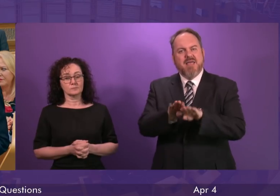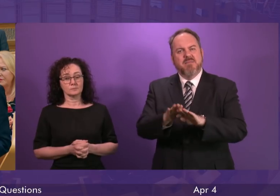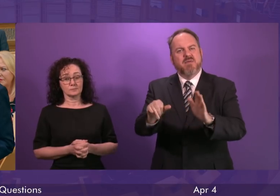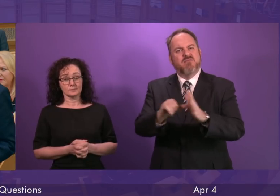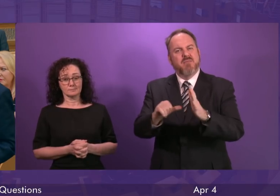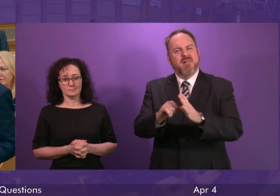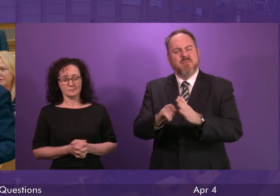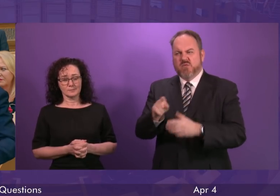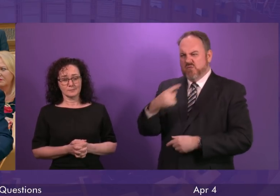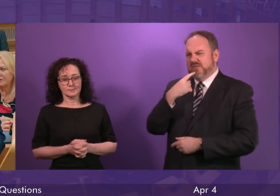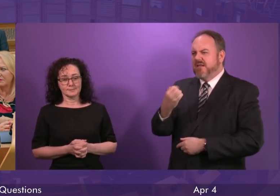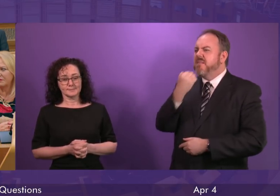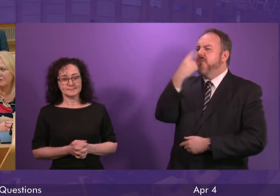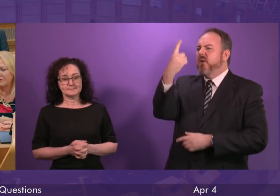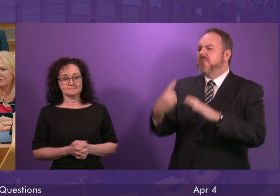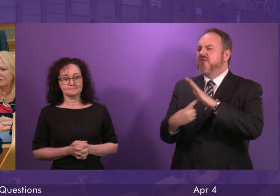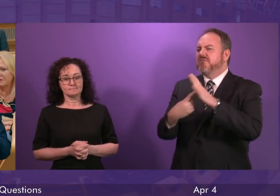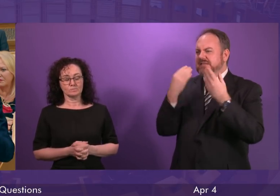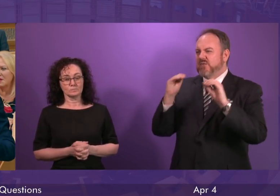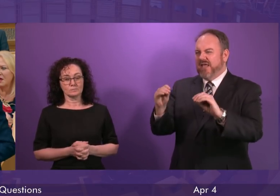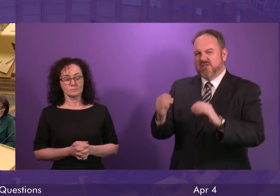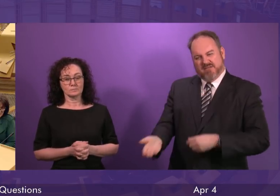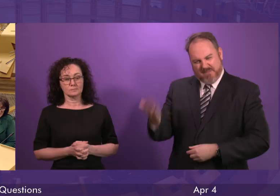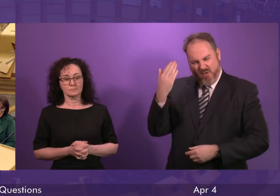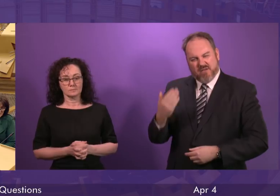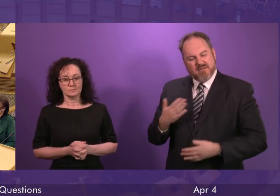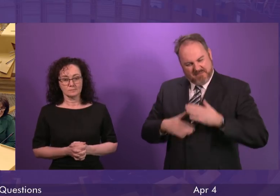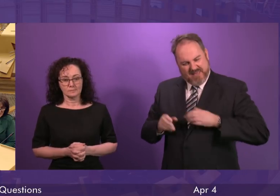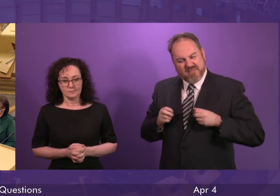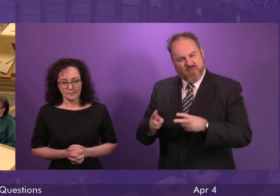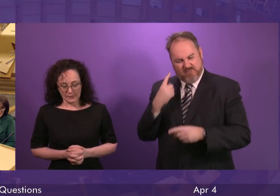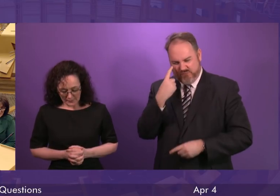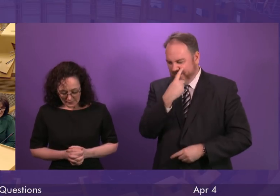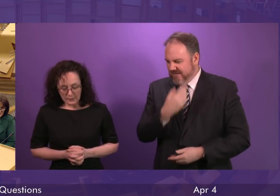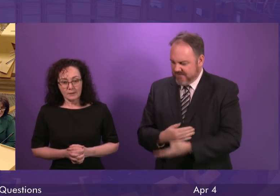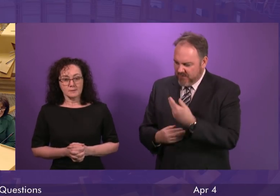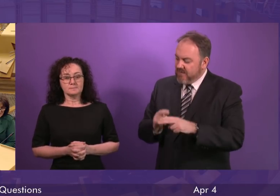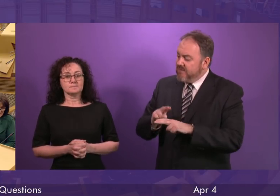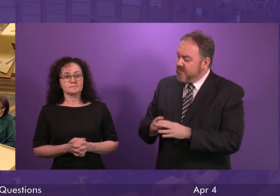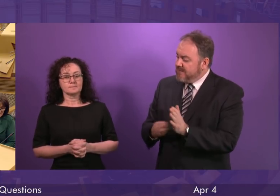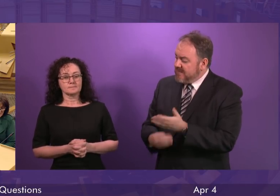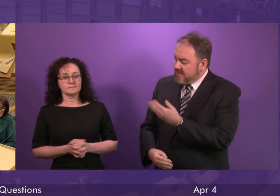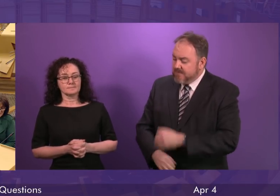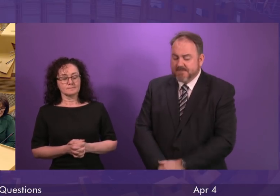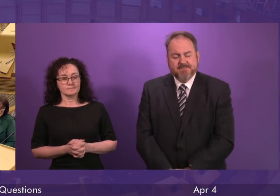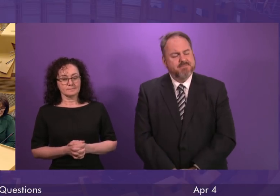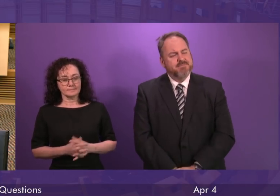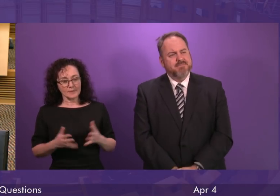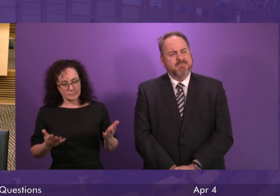would be her number 1 priority. Is it not time that she acted as if it was her number 1 priority? The First Minister: We have been acting on it, which is why we